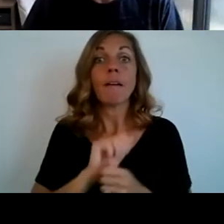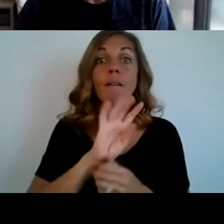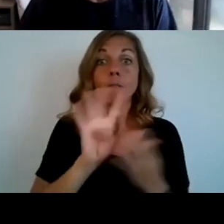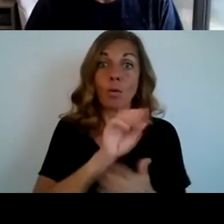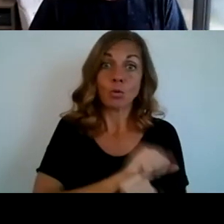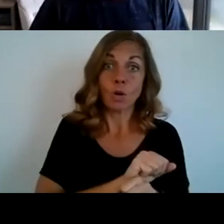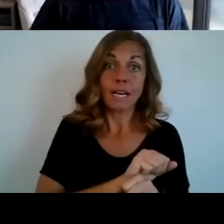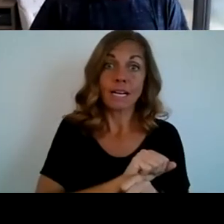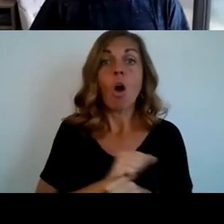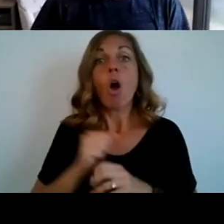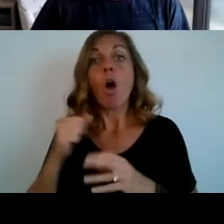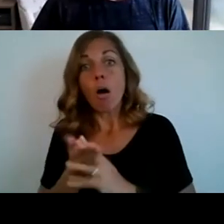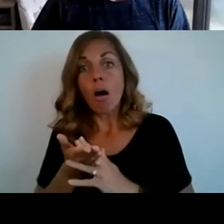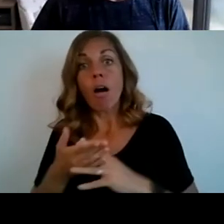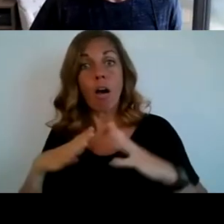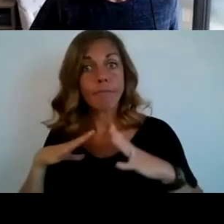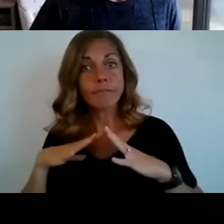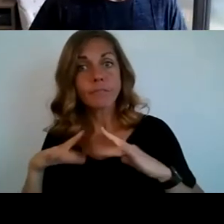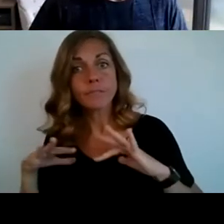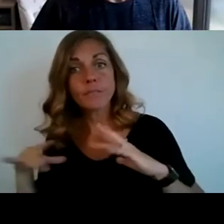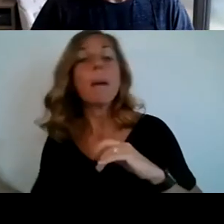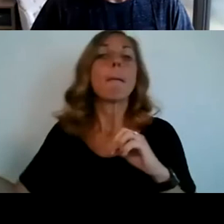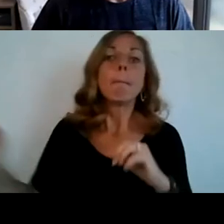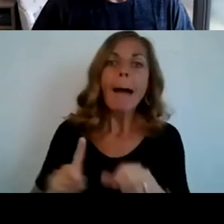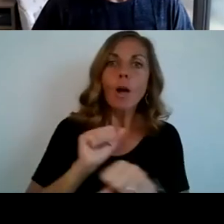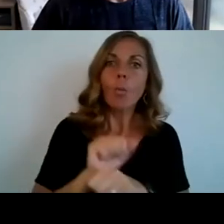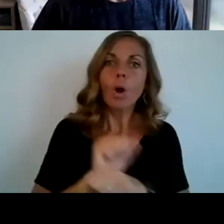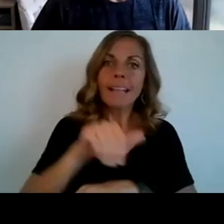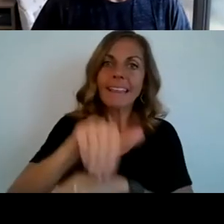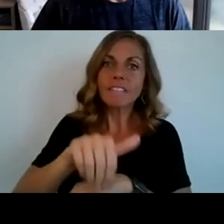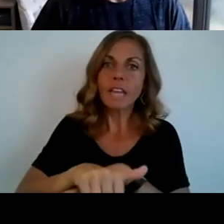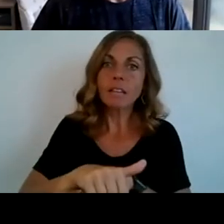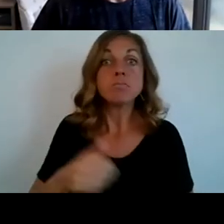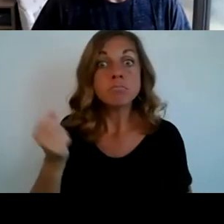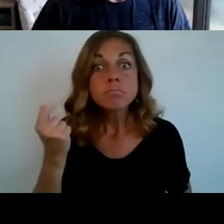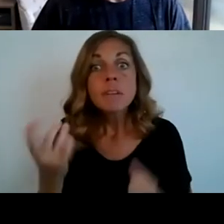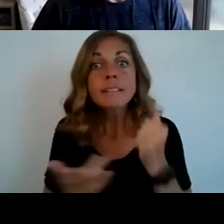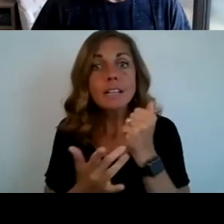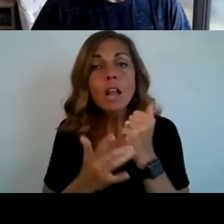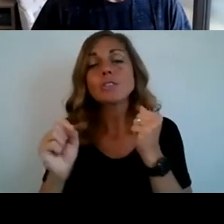then comes back on in the evening. So, technology is important. And I can move on later on to